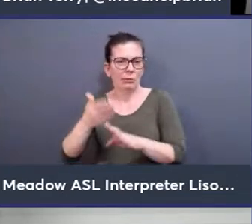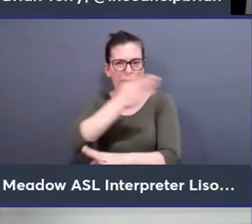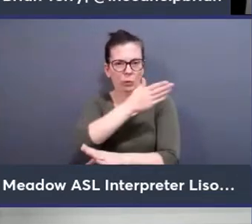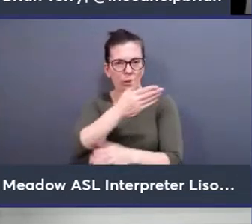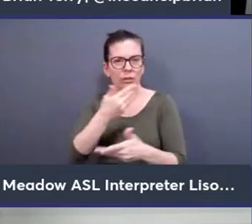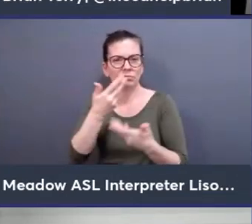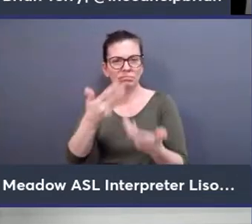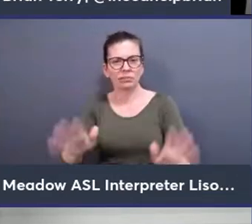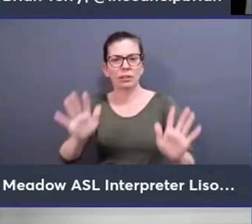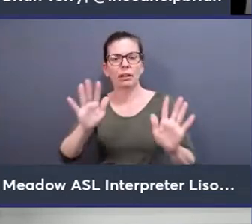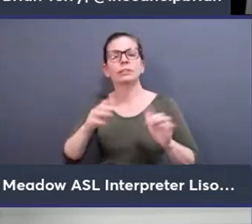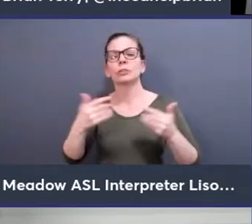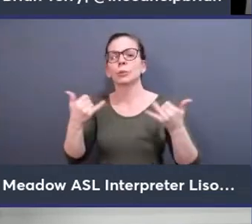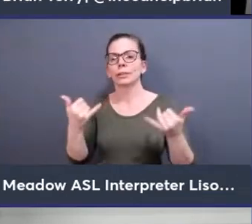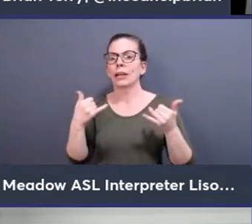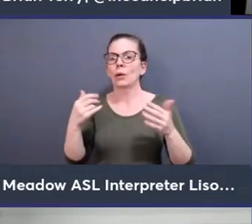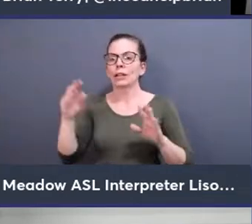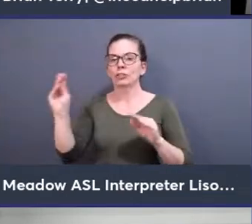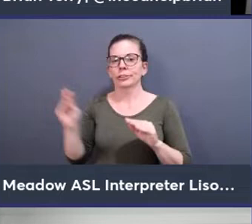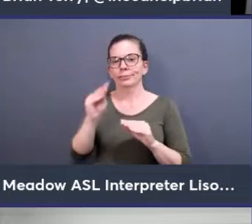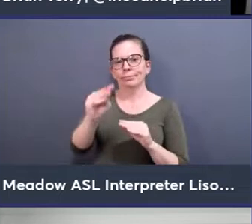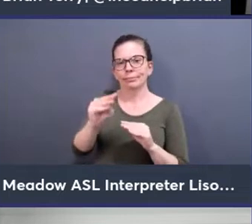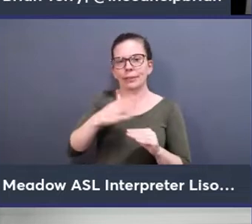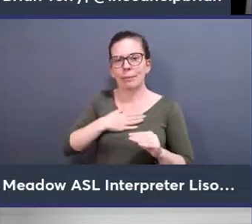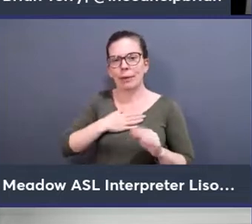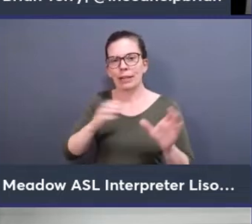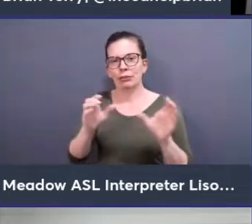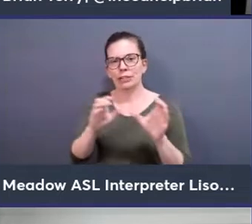and so I'm just gonna stick in my credentials in here.